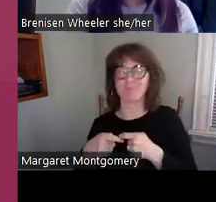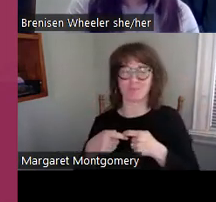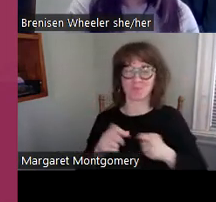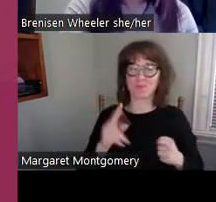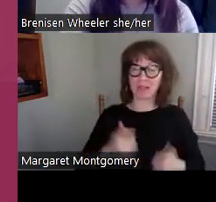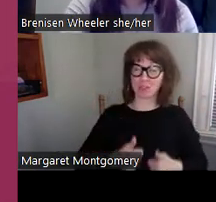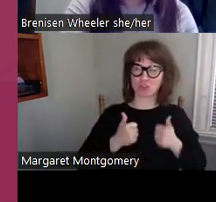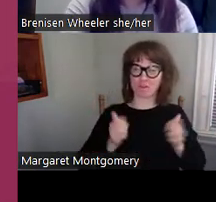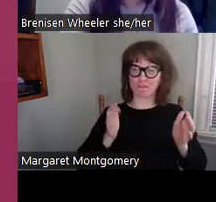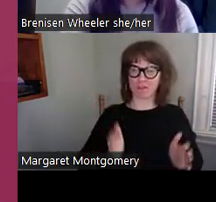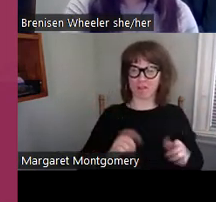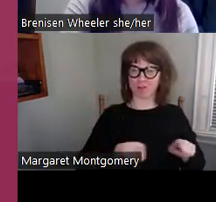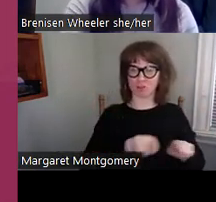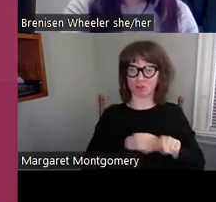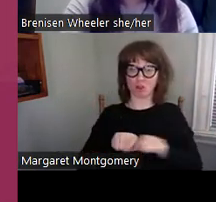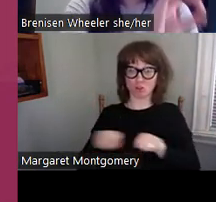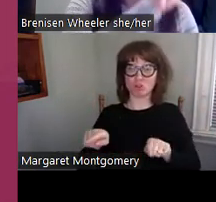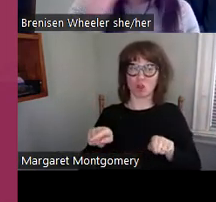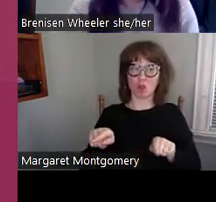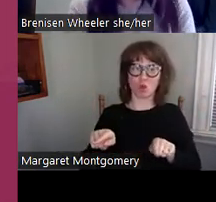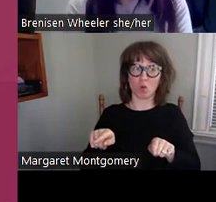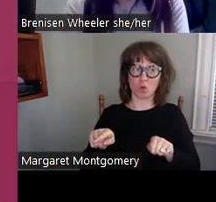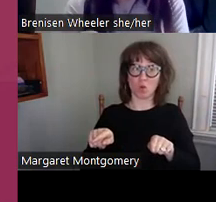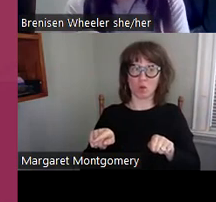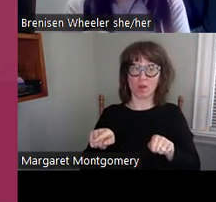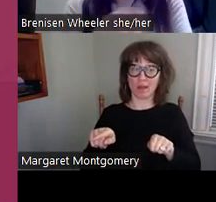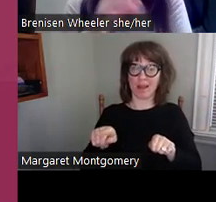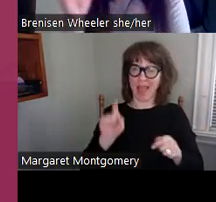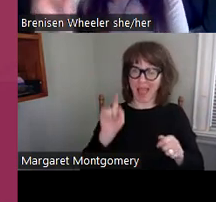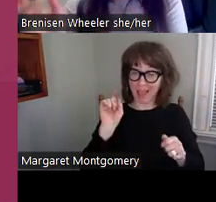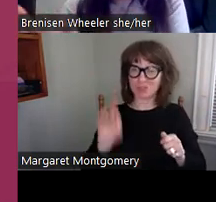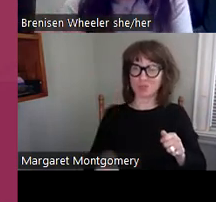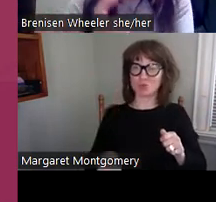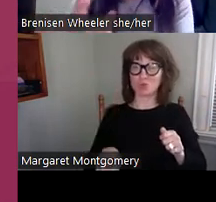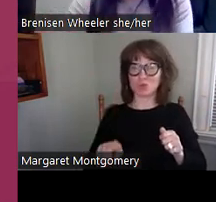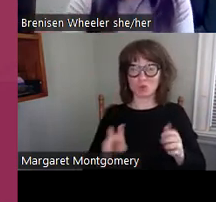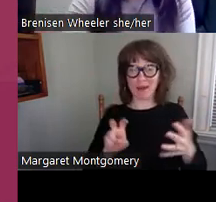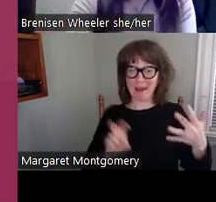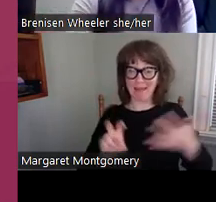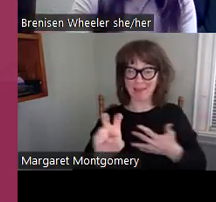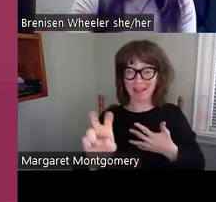A survivors also exist and have to navigate their way through multiple intersecting systems